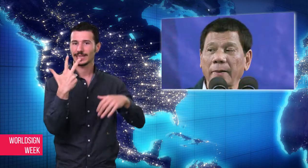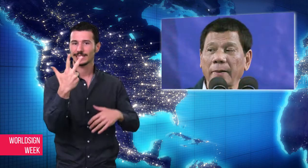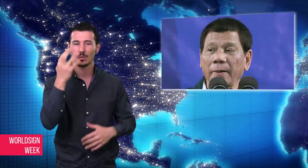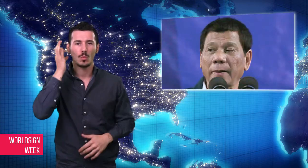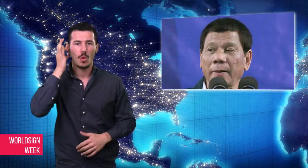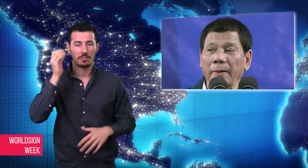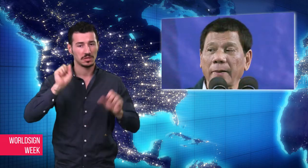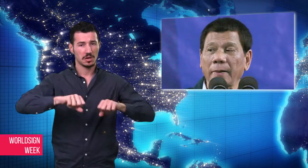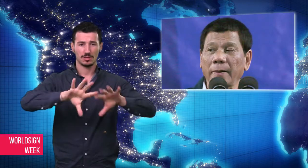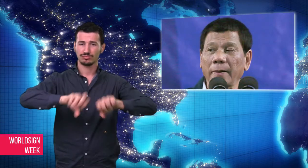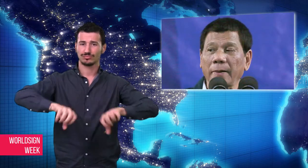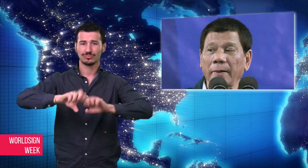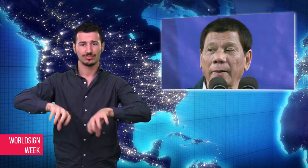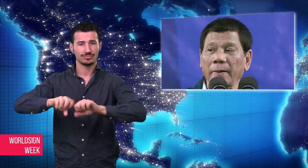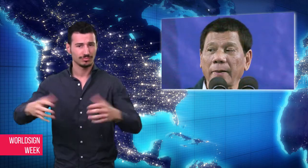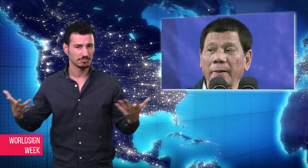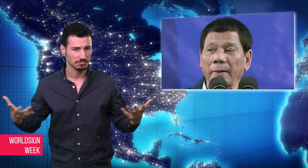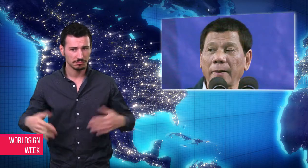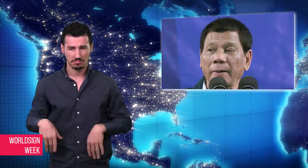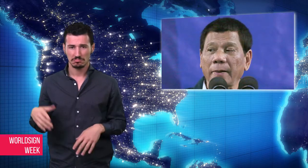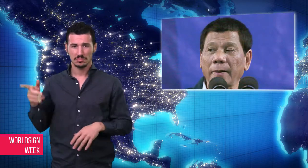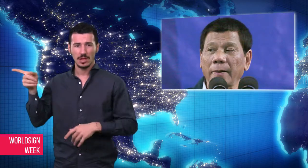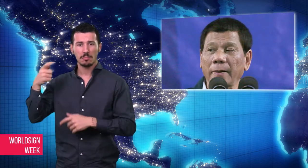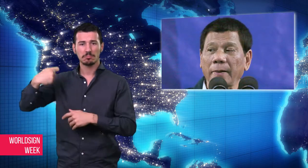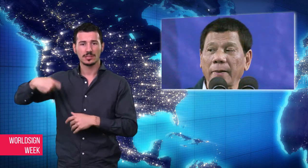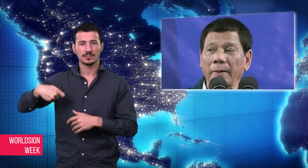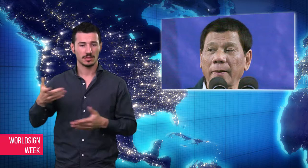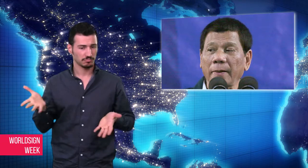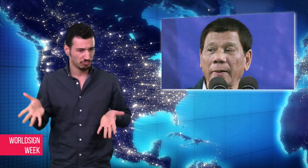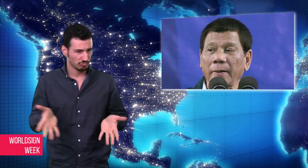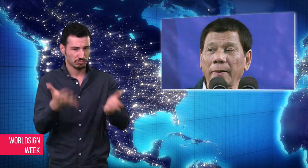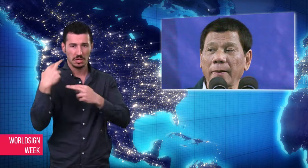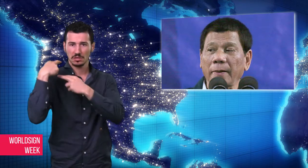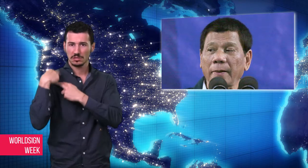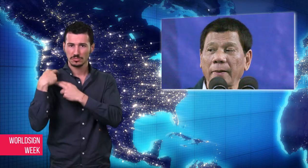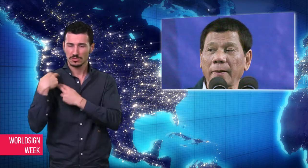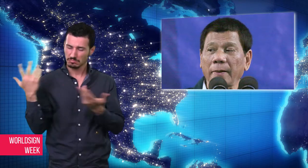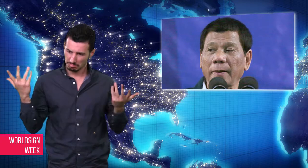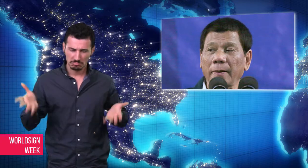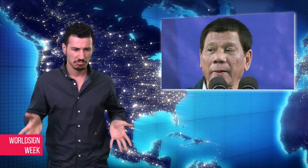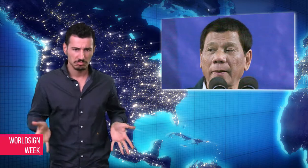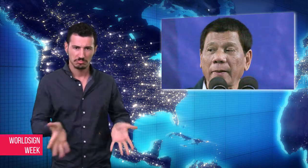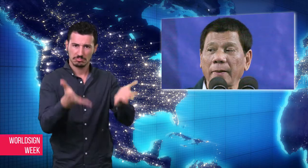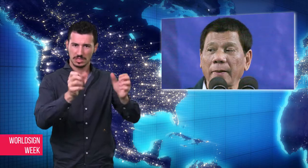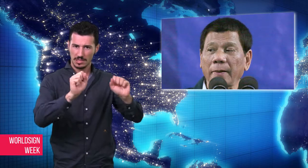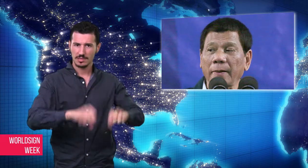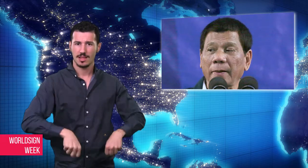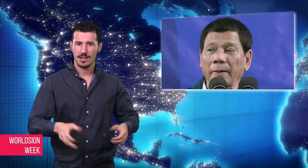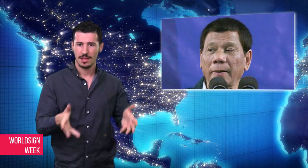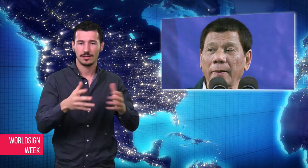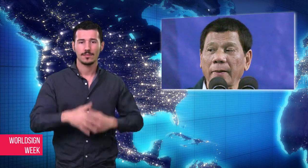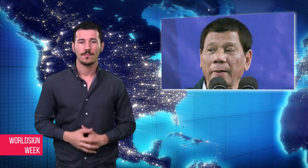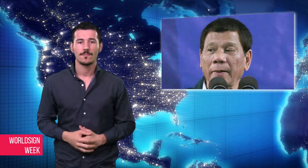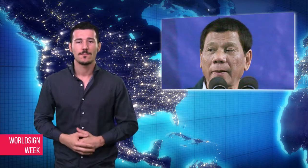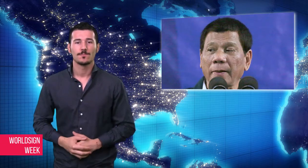for it. Duterte, who uses profanities